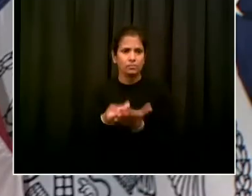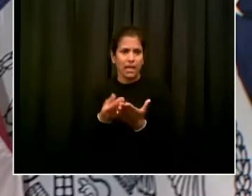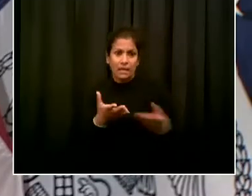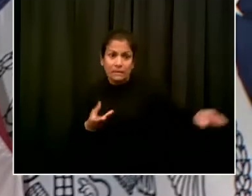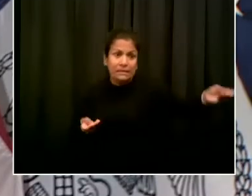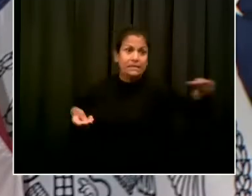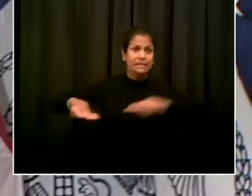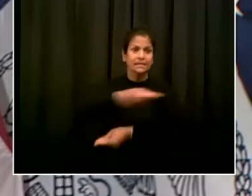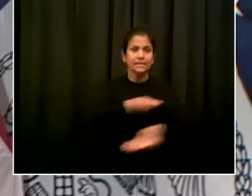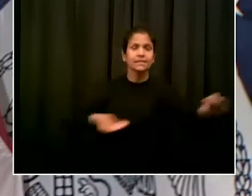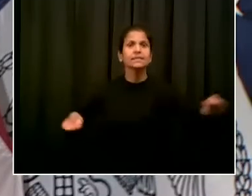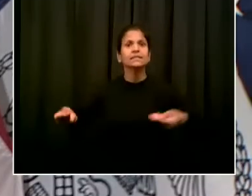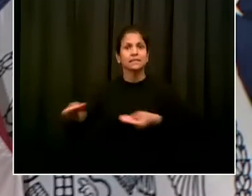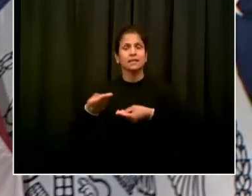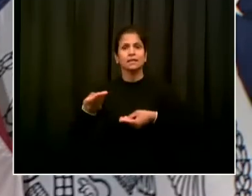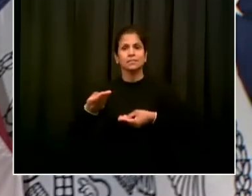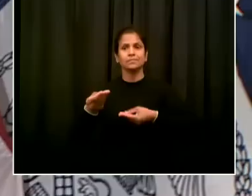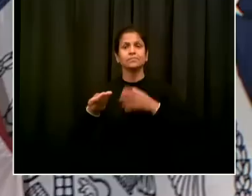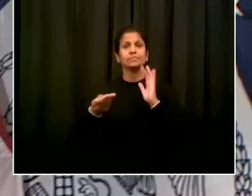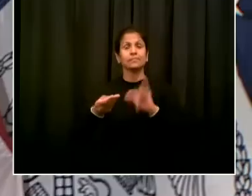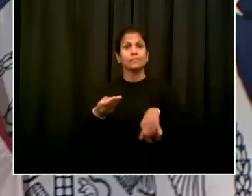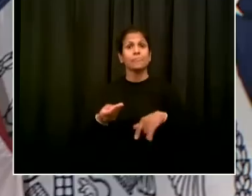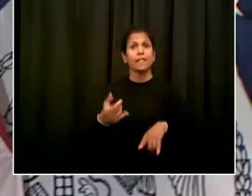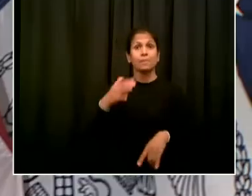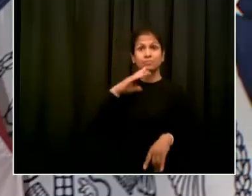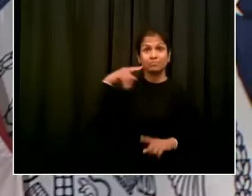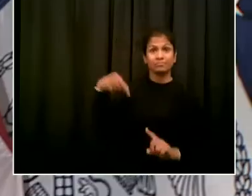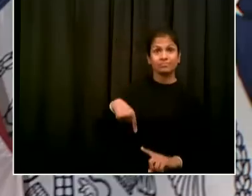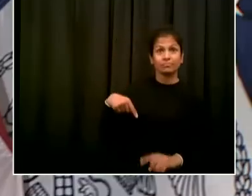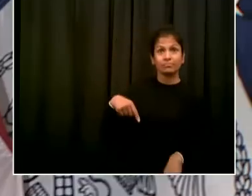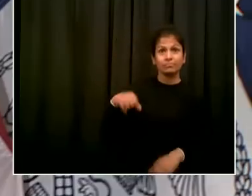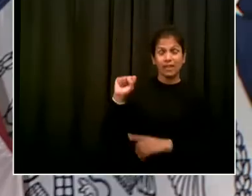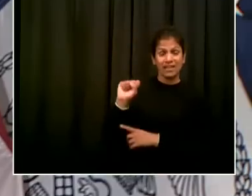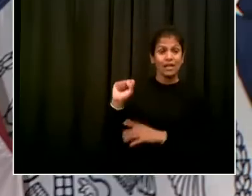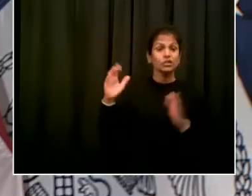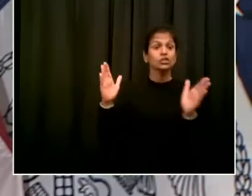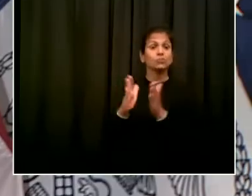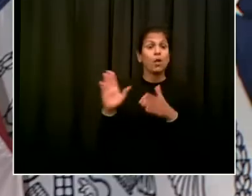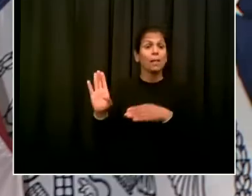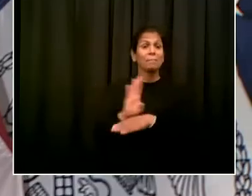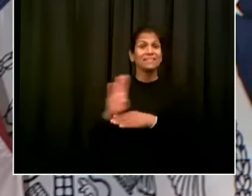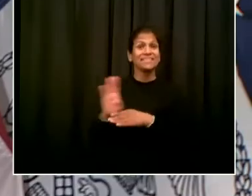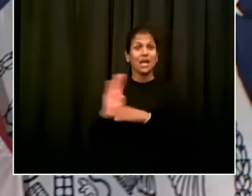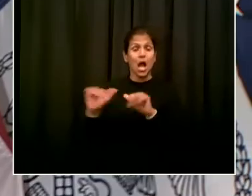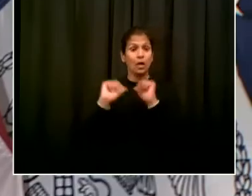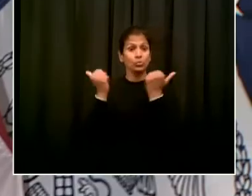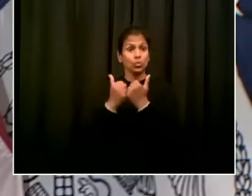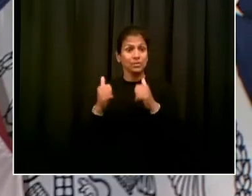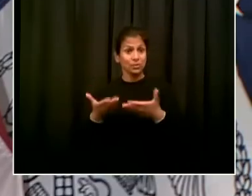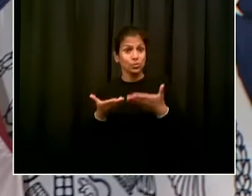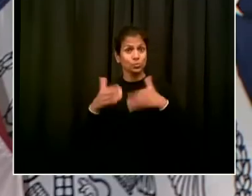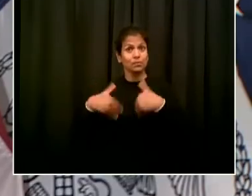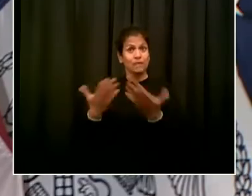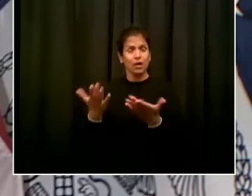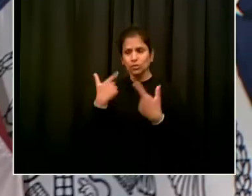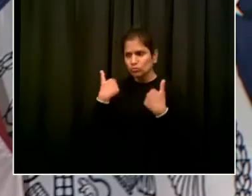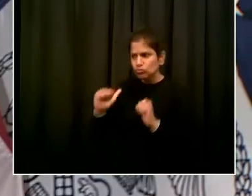ASLEES OR HELP THEM TAP INTO WHATEVER FUNDING STREAMS ARE AVAILABLE OUT THERE. ANYTHING THAT WOULD HELP THEM TO KEEP GOING, THAT IS WHAT SMALL BUSINESS